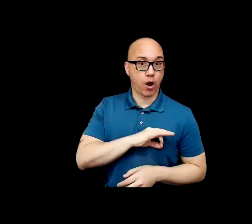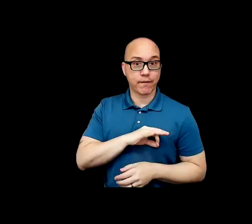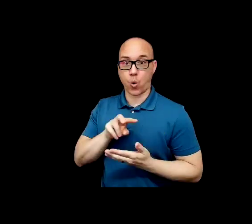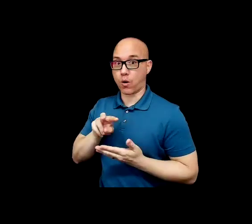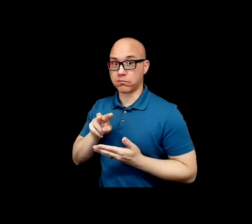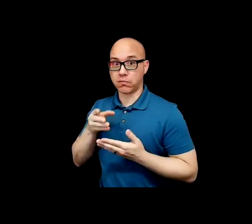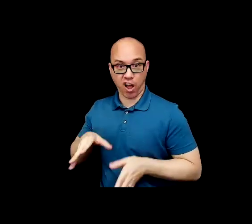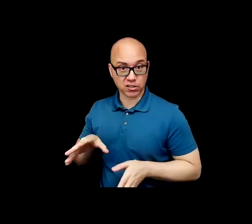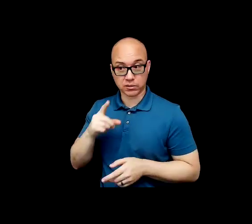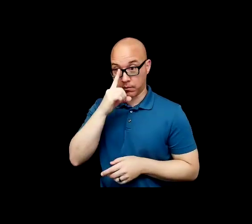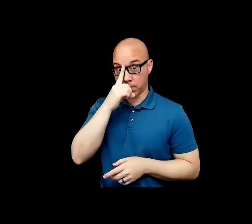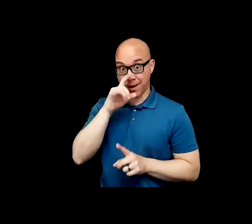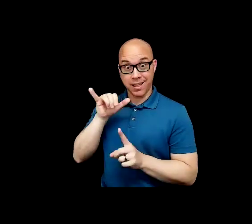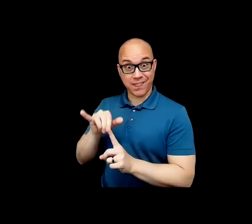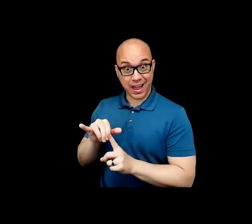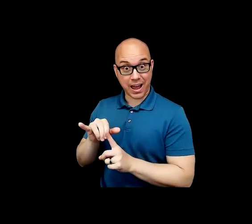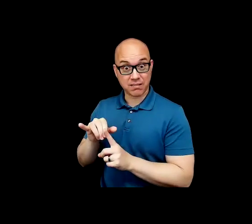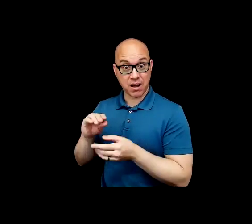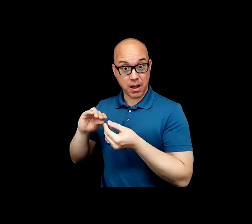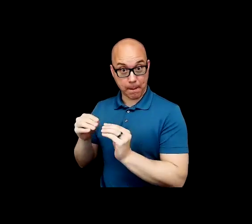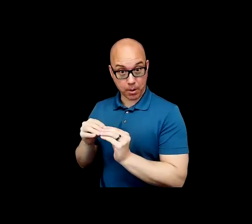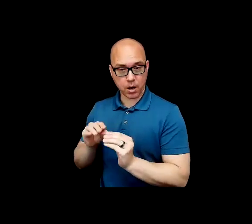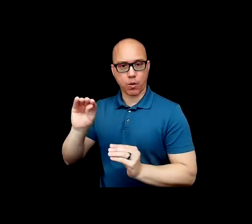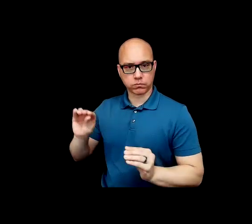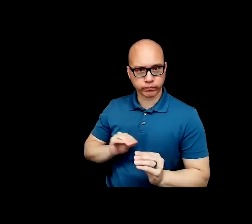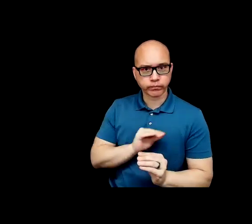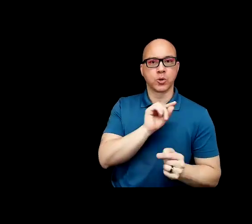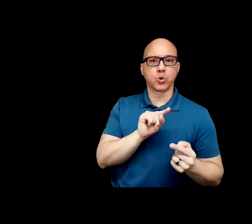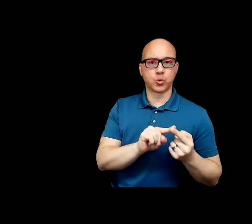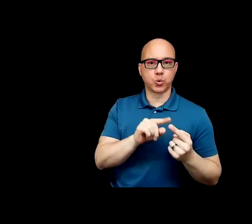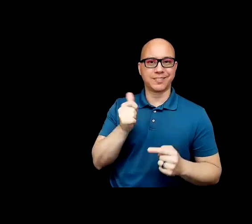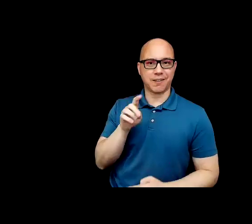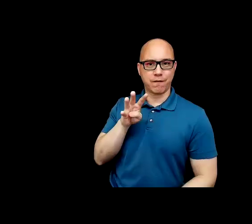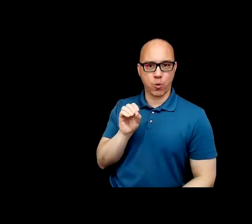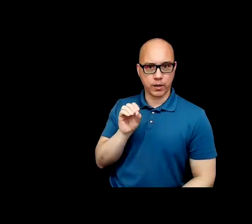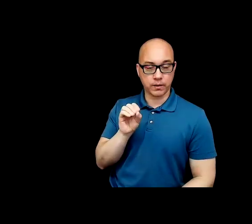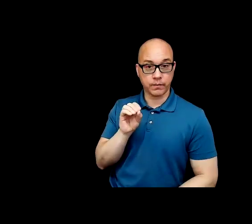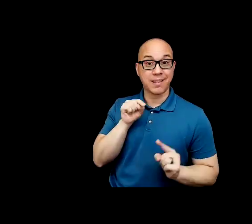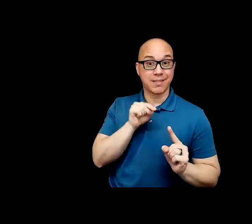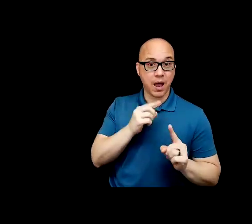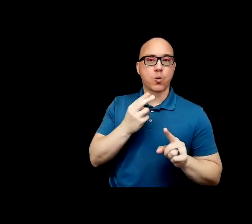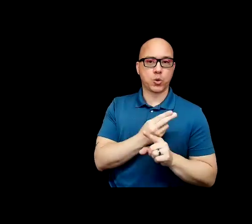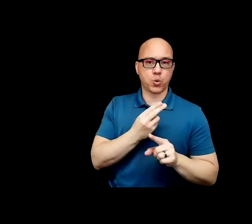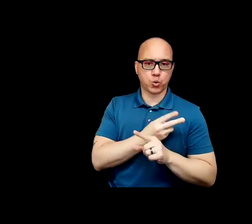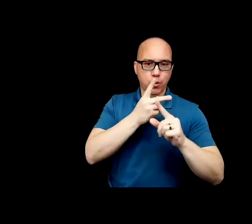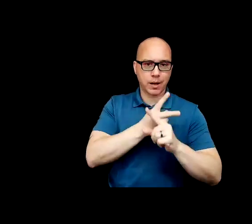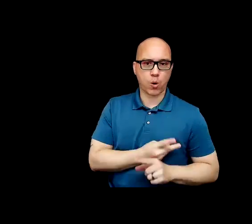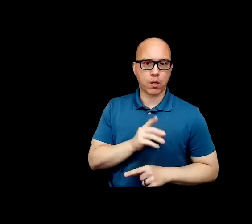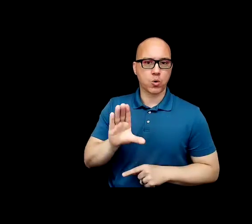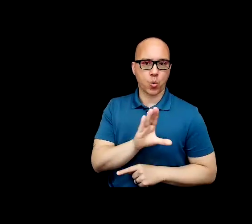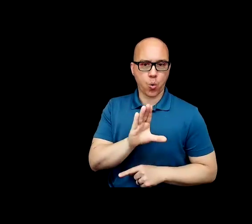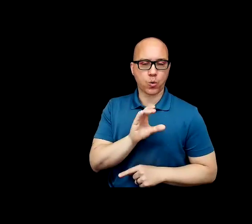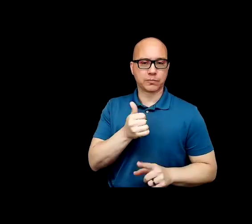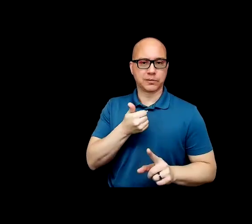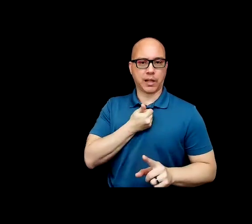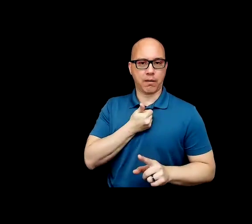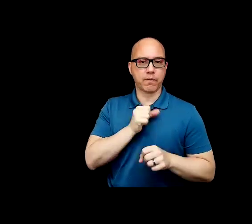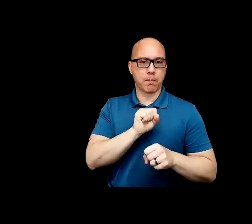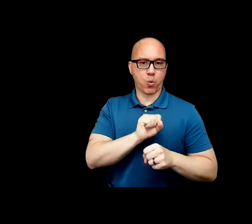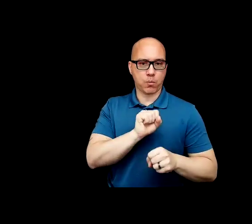will flow over into your Form 1040. That will be used to calculate your Self-Employment Tax.